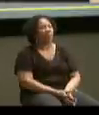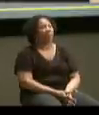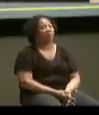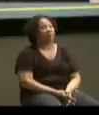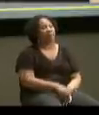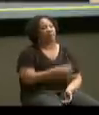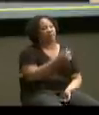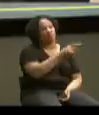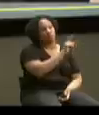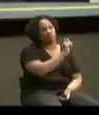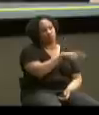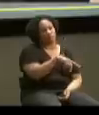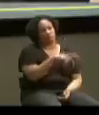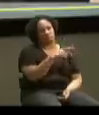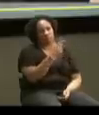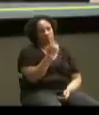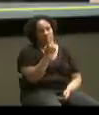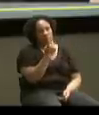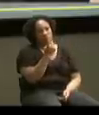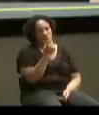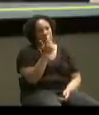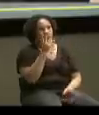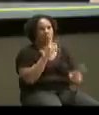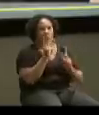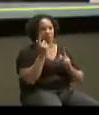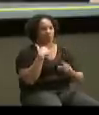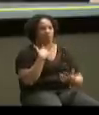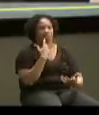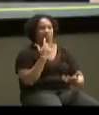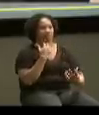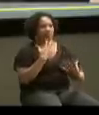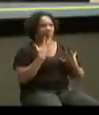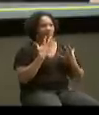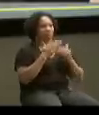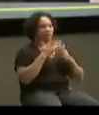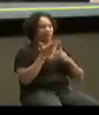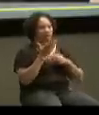OUT HOW YOU'VE DONE THIS. TO THE QUESTION OF -- PEOPLE PERK UP REGARDLESS OF THE TIME